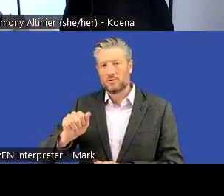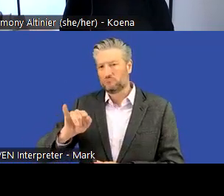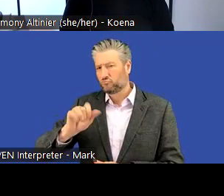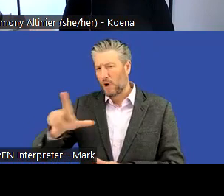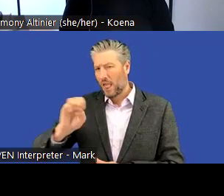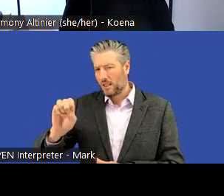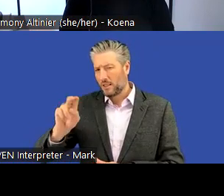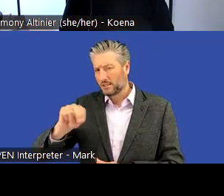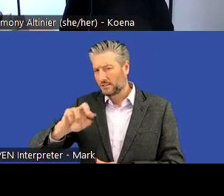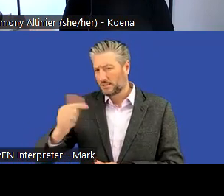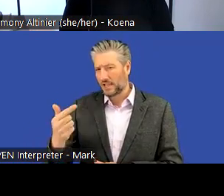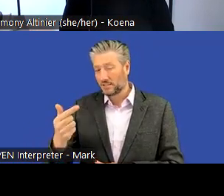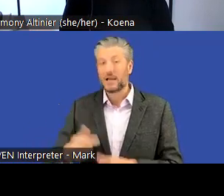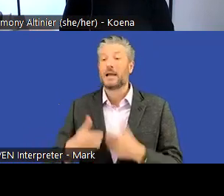because it became the RGAA.